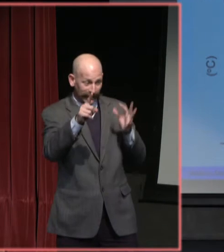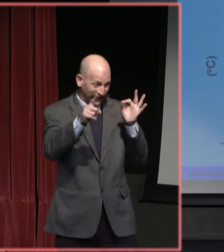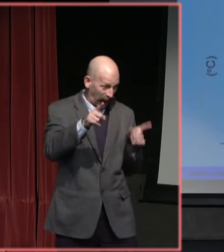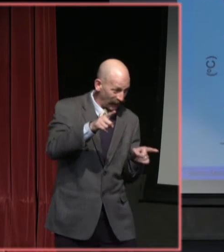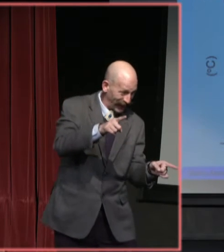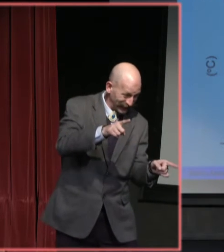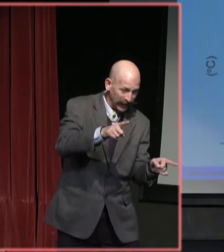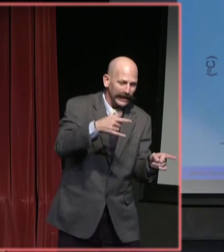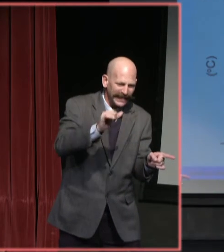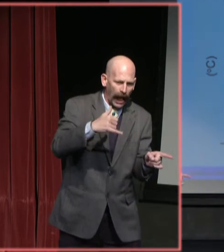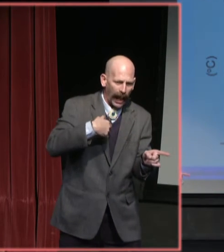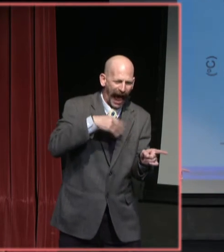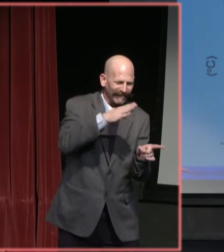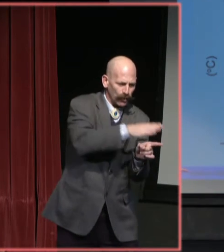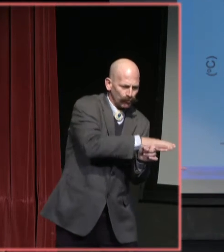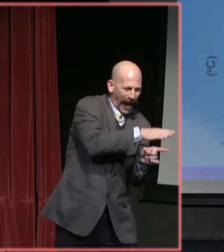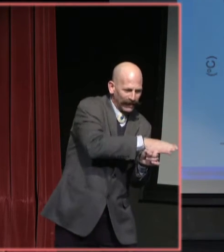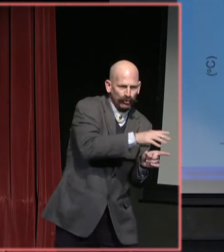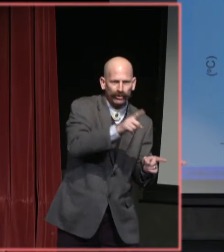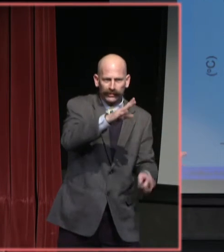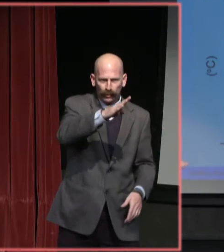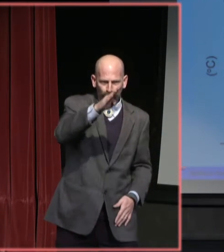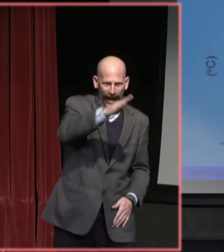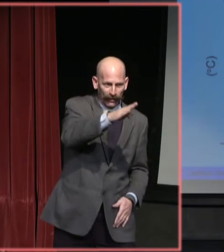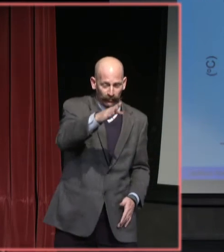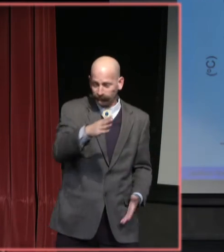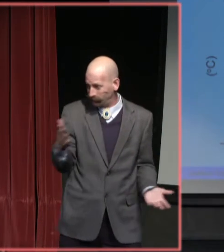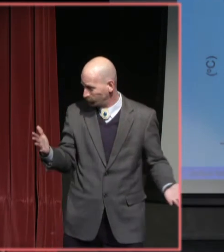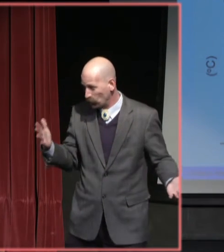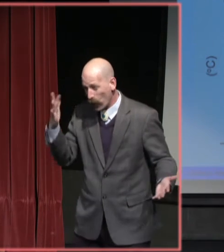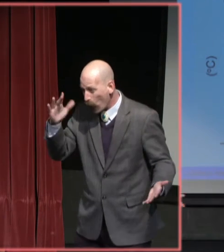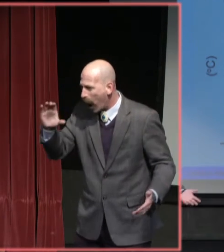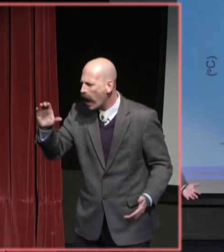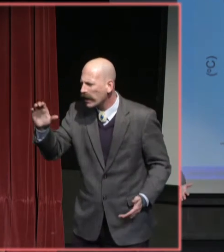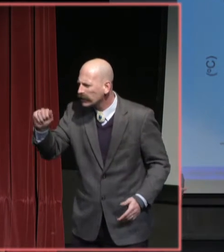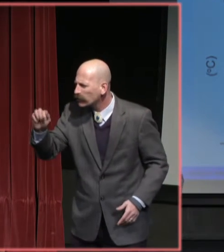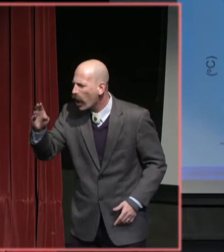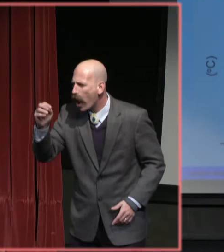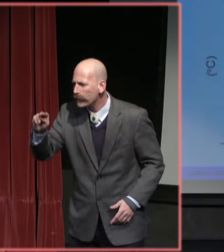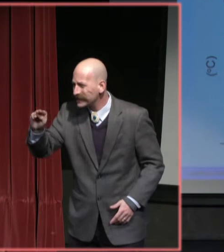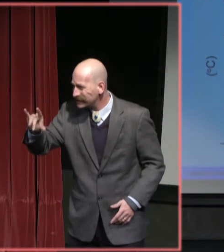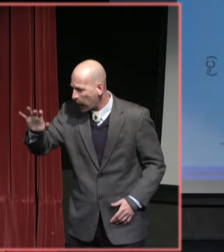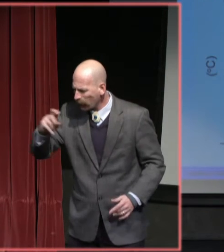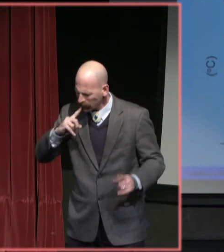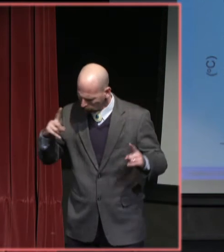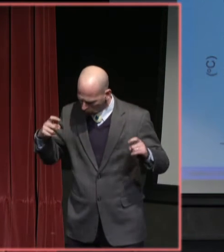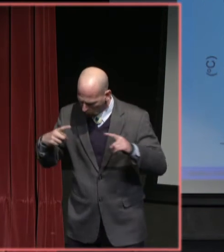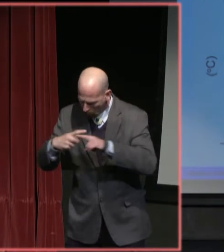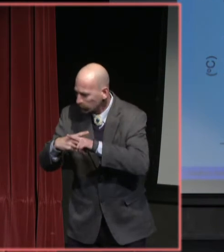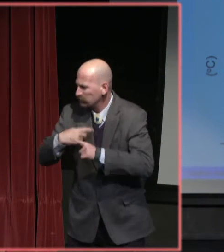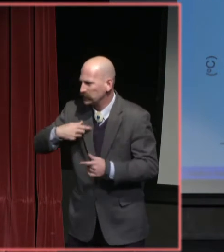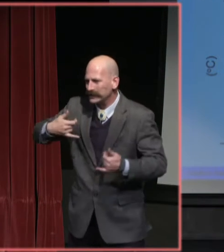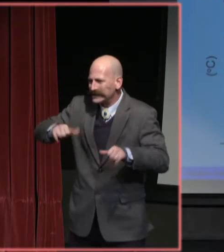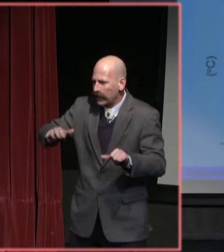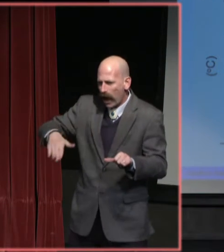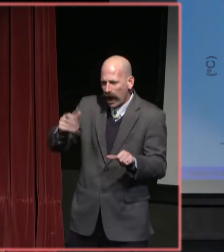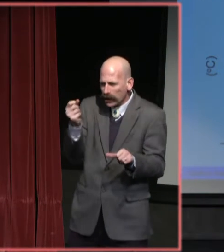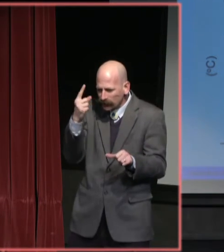because the carbon cycle is extremely complicated and it needs more study. We don't understand it well enough yet, that's the bottom line.